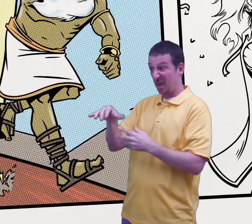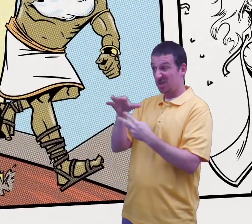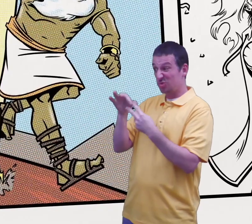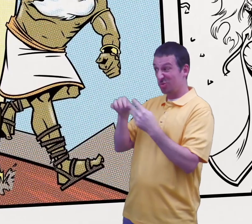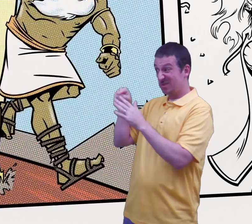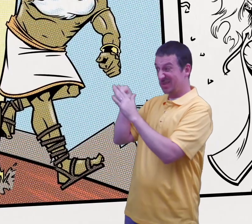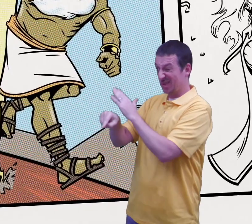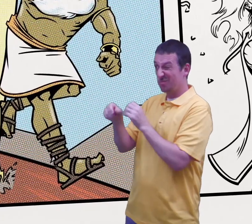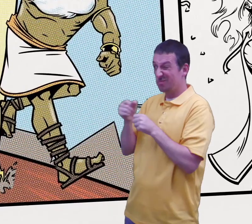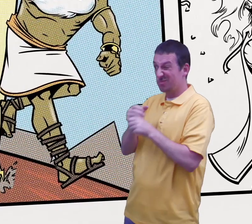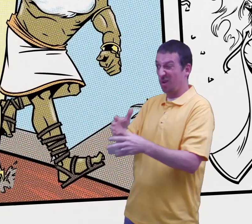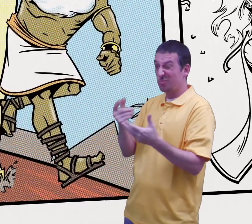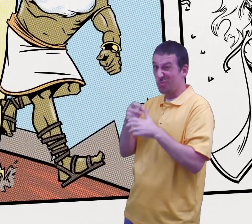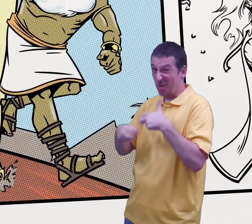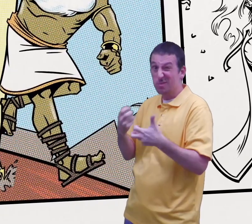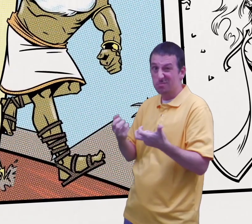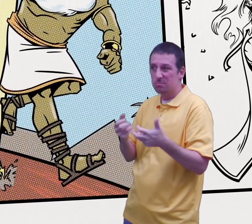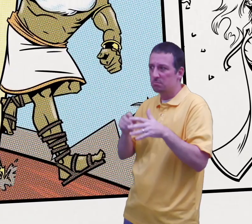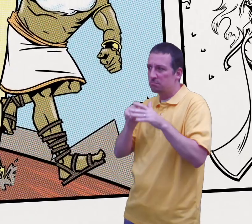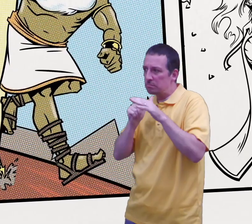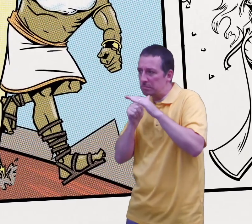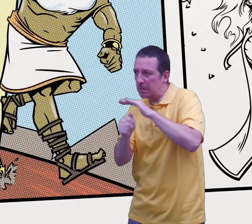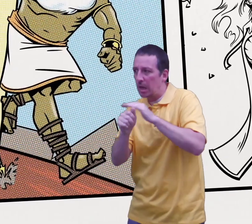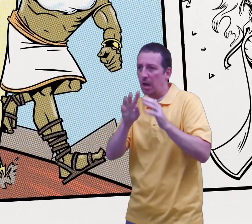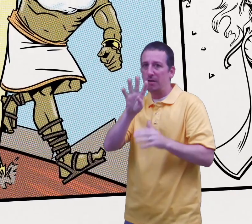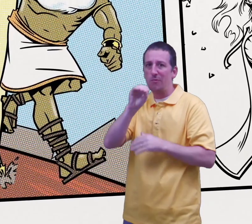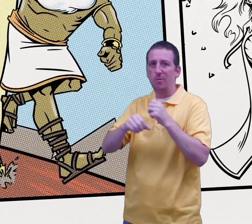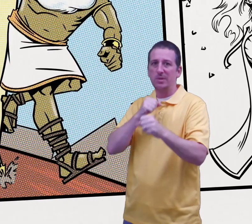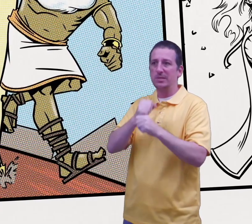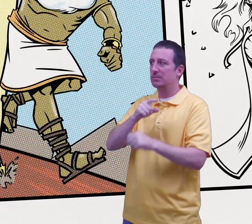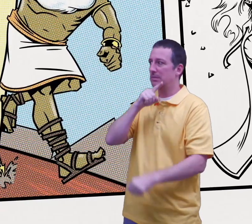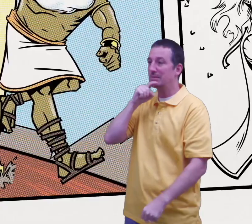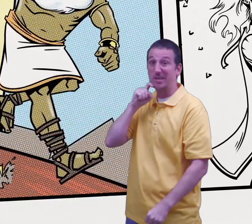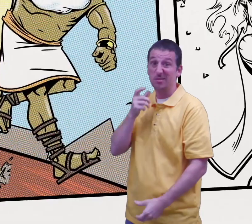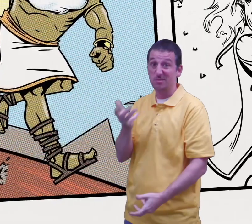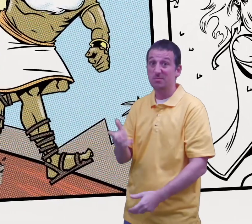This choice forces him to run and hide in the desert for forty years.